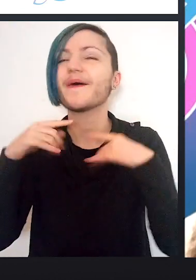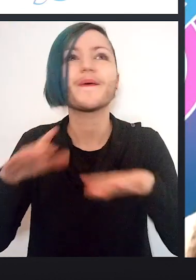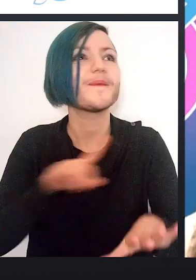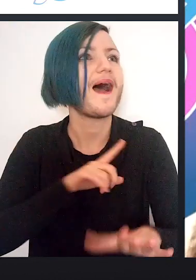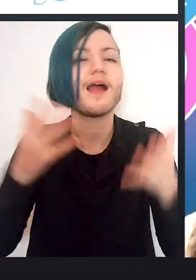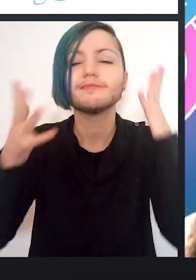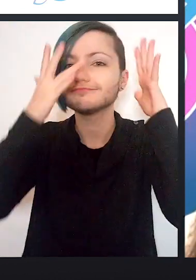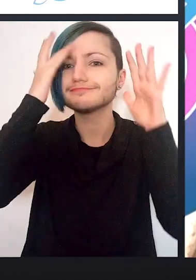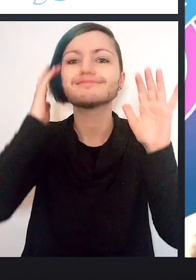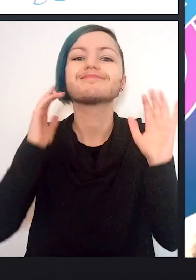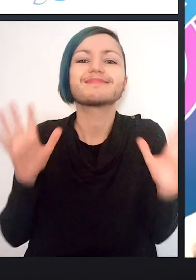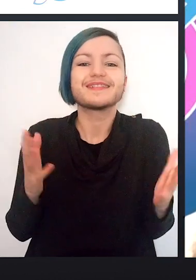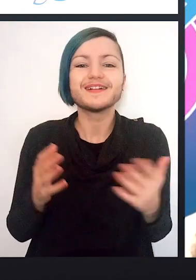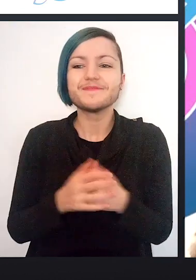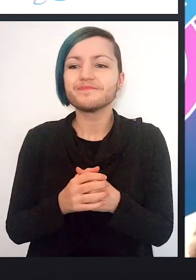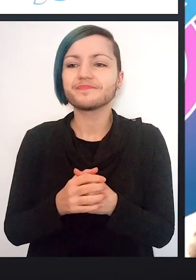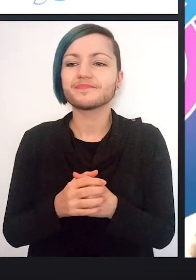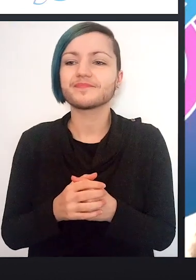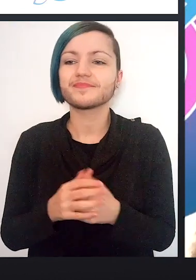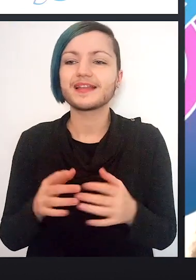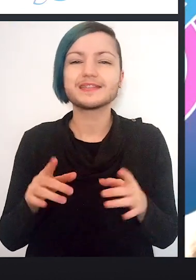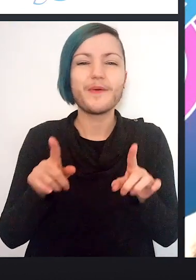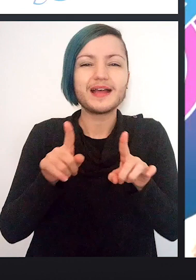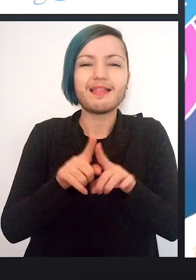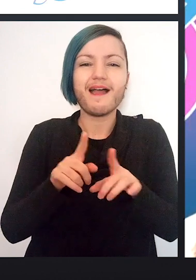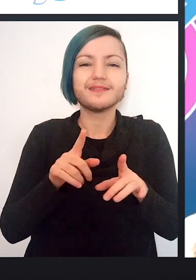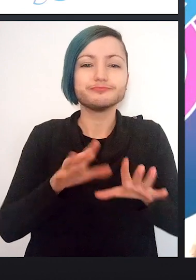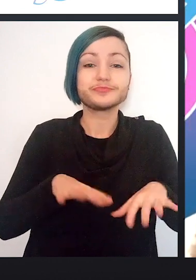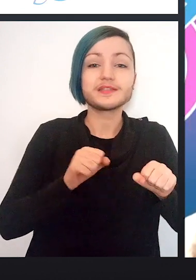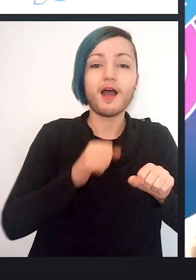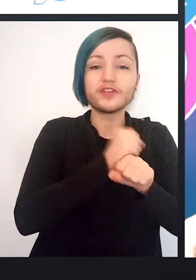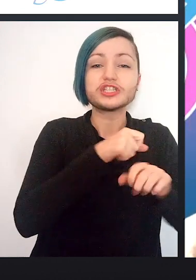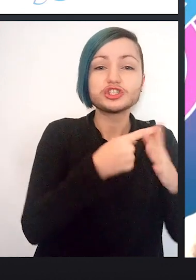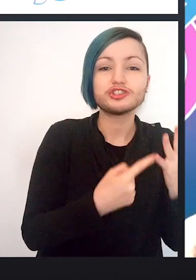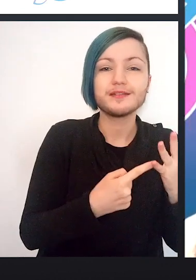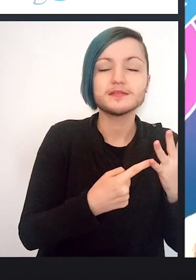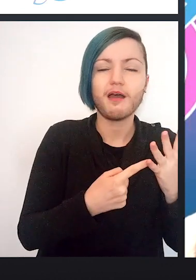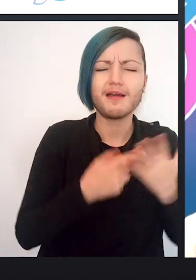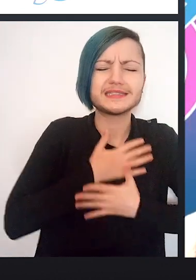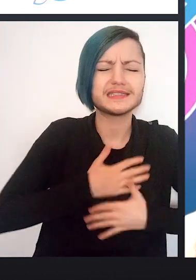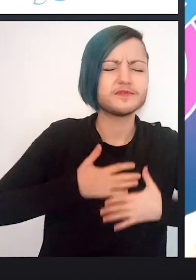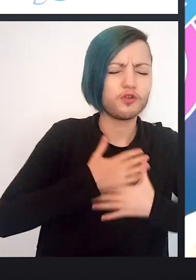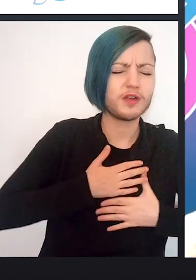And I said "I went from gender dysphoria to gender euphoria in a couple hours."